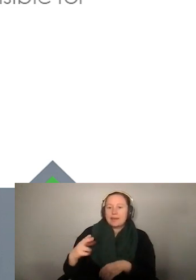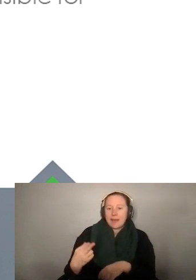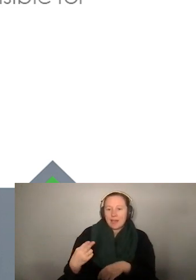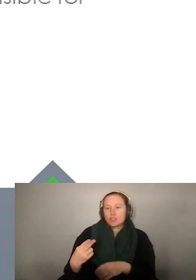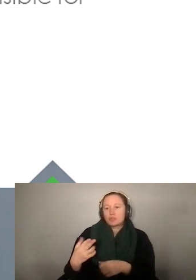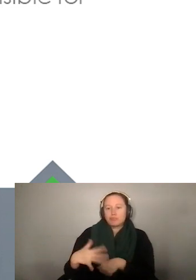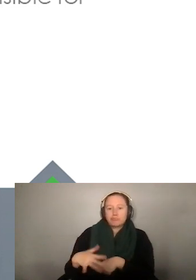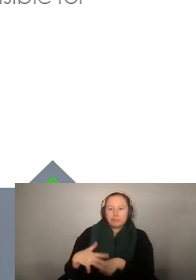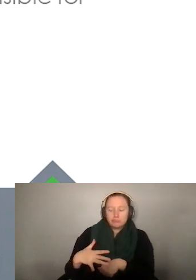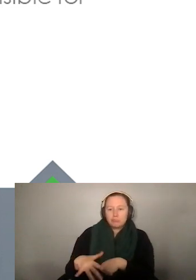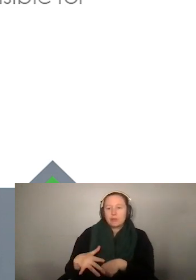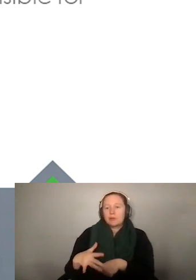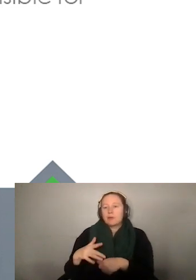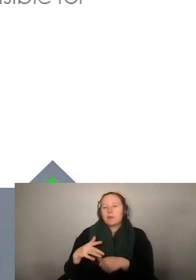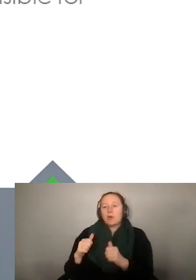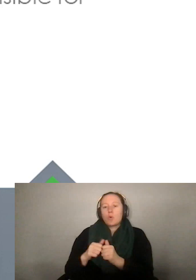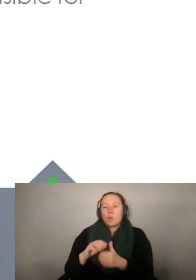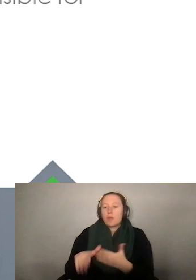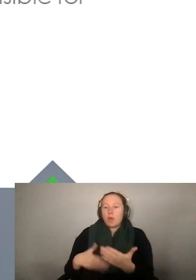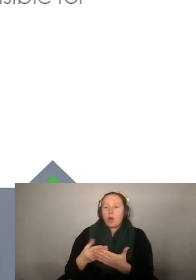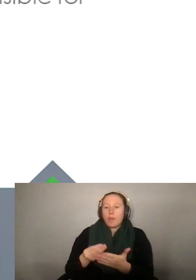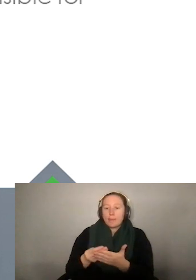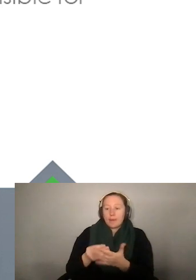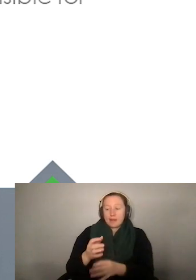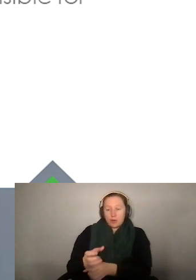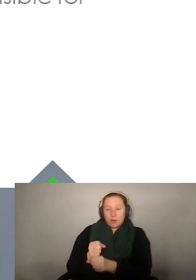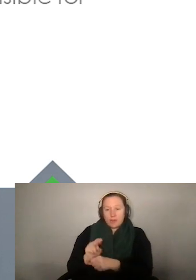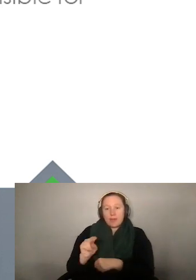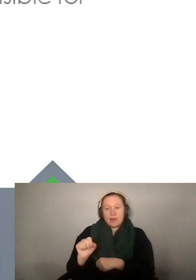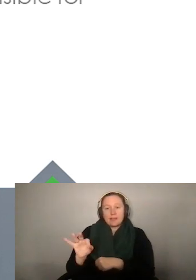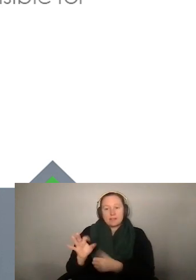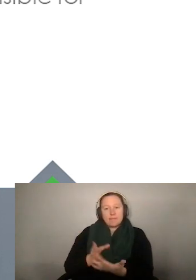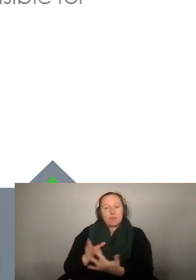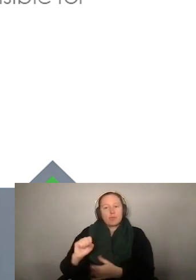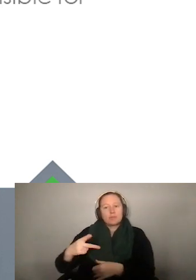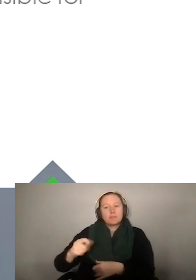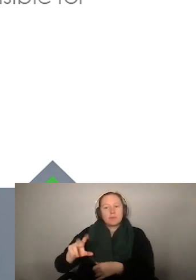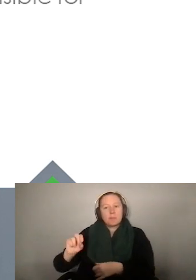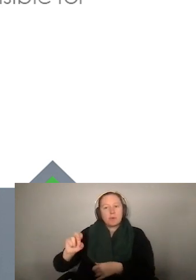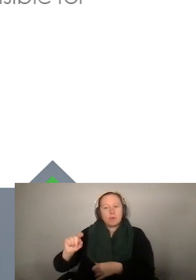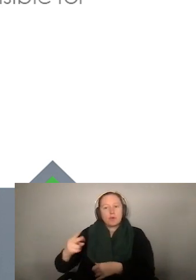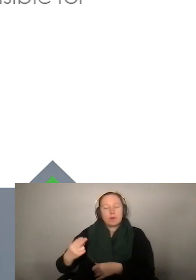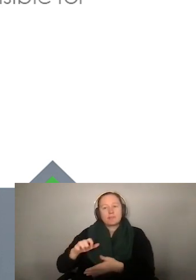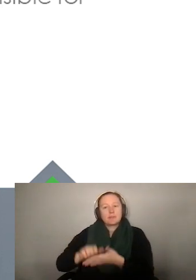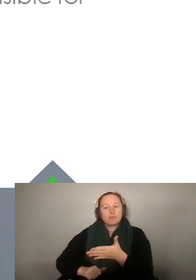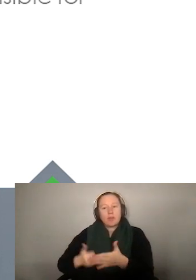relative to all the funds they received from NSF through September 30th minus any expenditures that they had